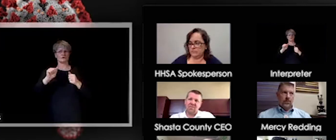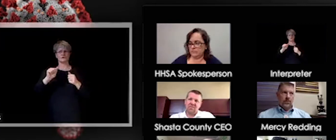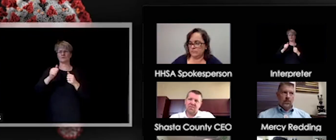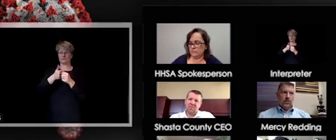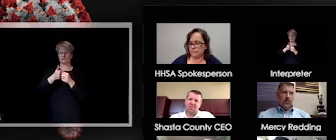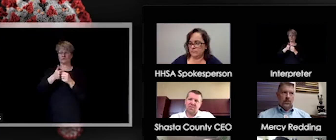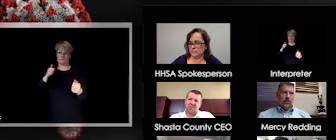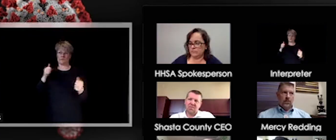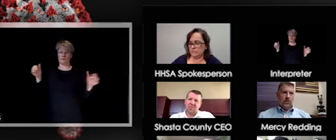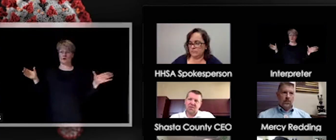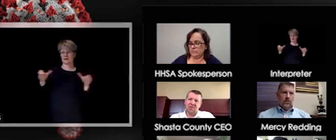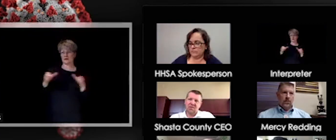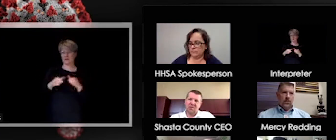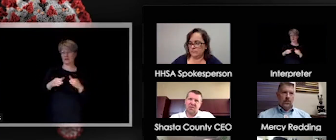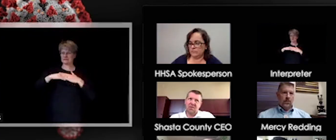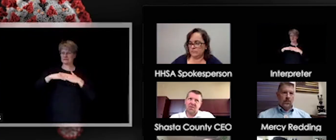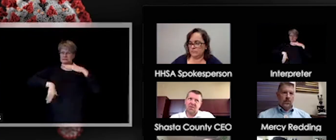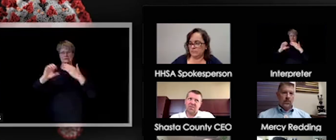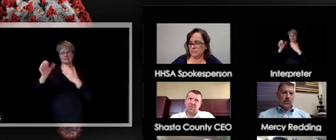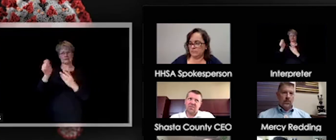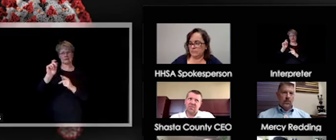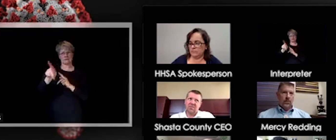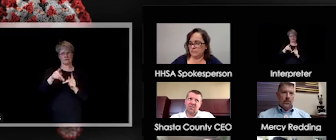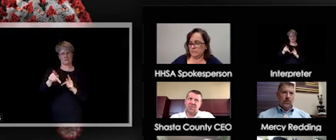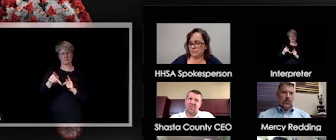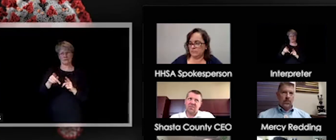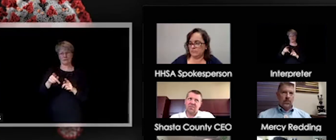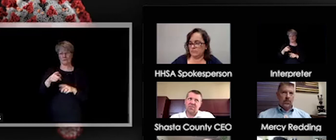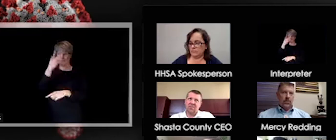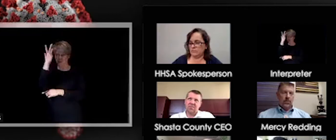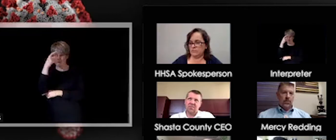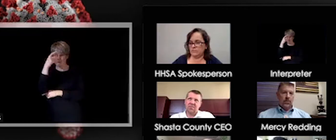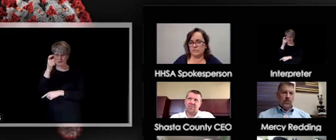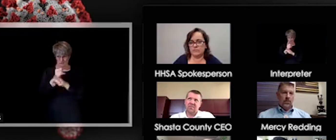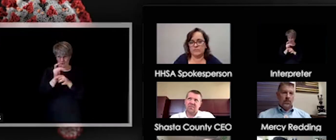elaborate a little bit more on that, because we’re seeing more than ten people, obviously,